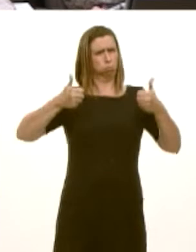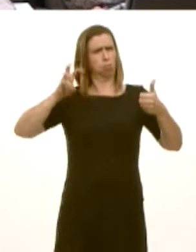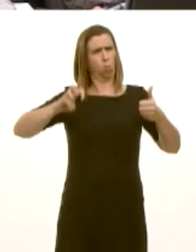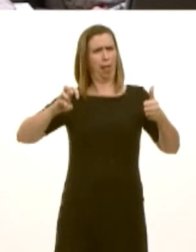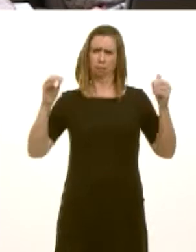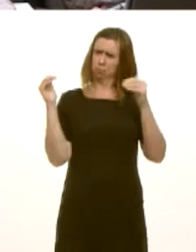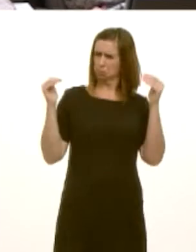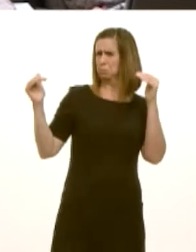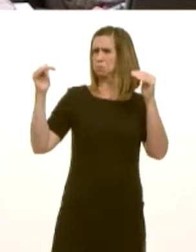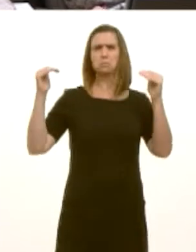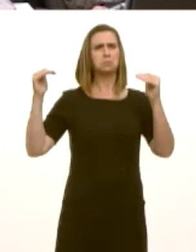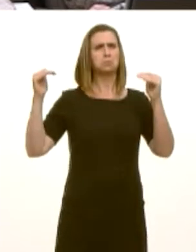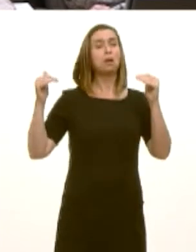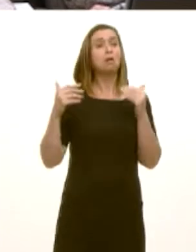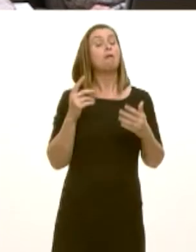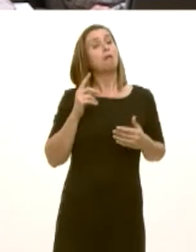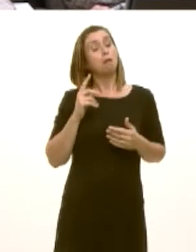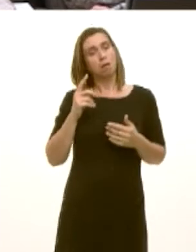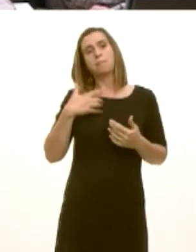As I say, there are lessons to be learned.